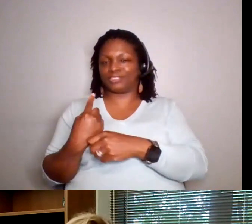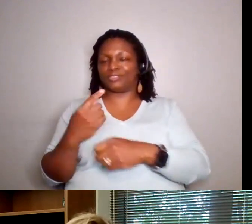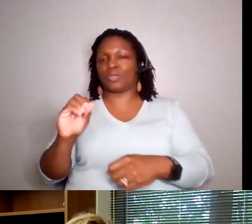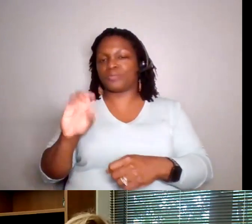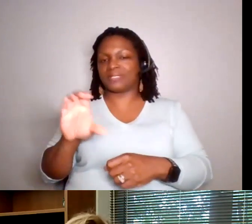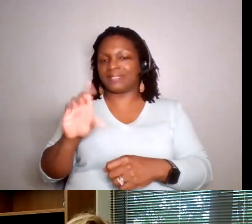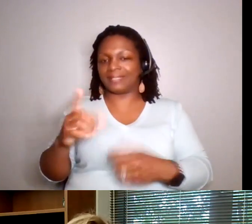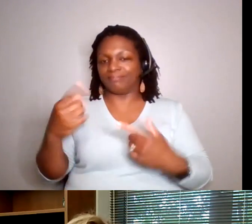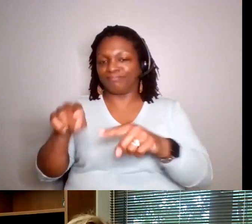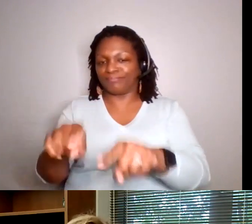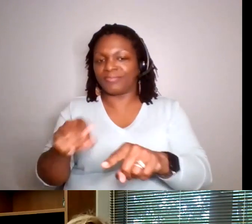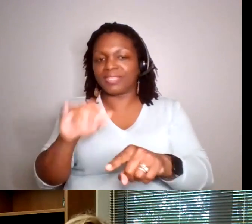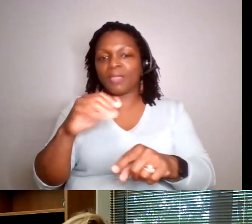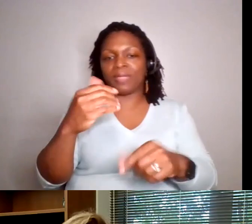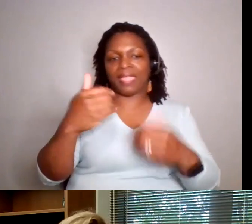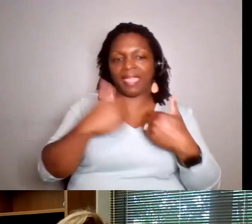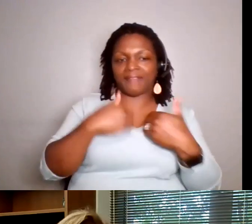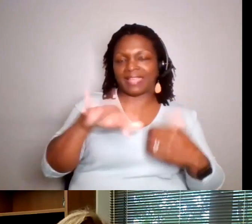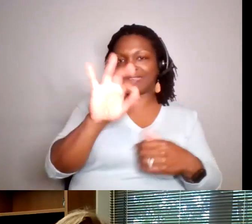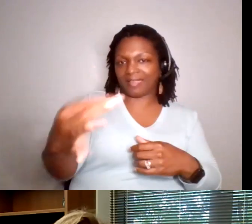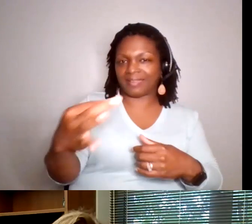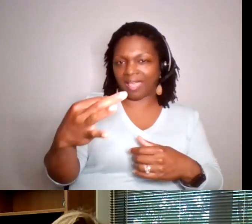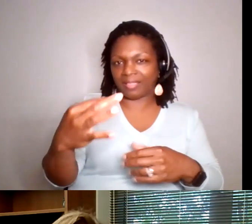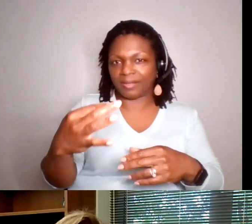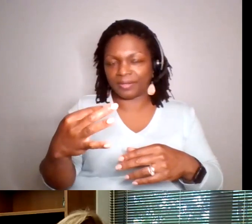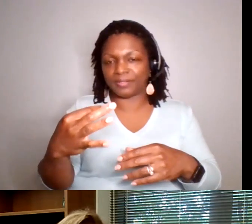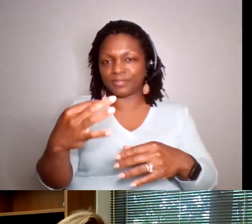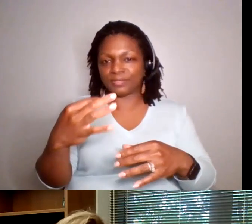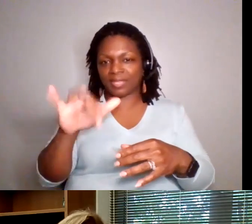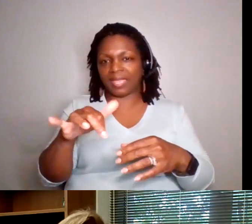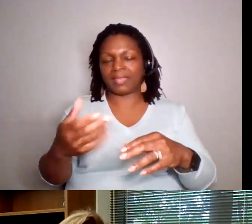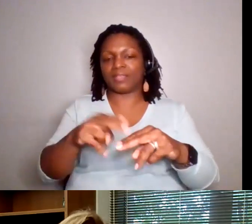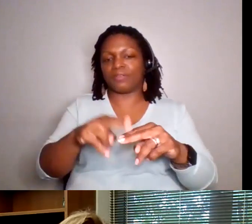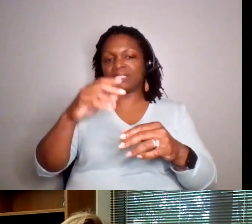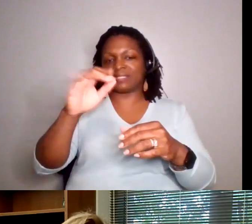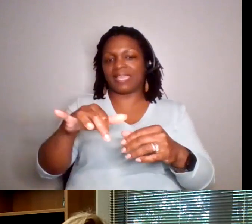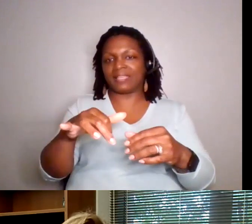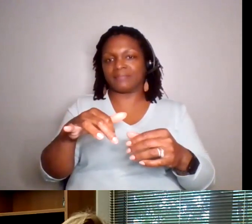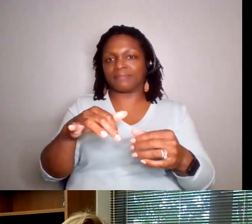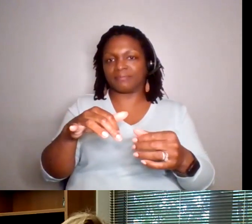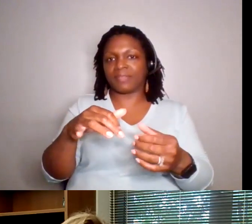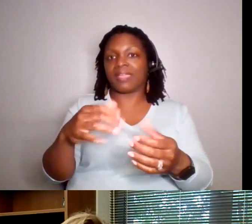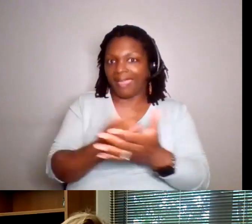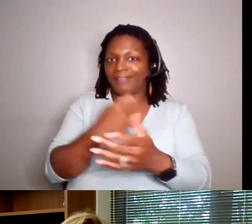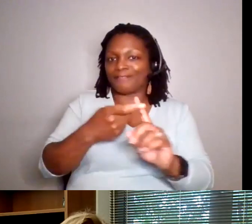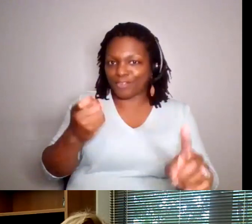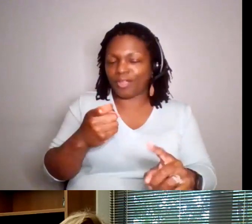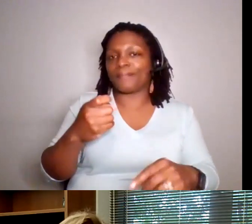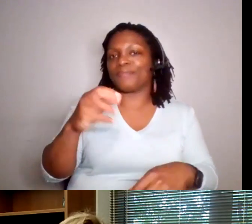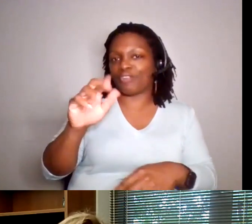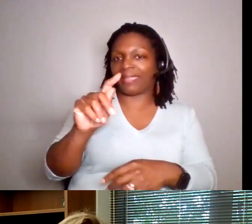Providers, and they are the direct service, workers and that's taken out of those rate increases, and then in addition to that minimum amount.